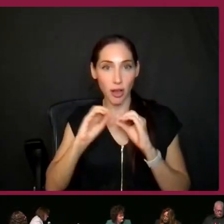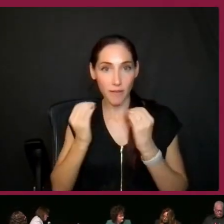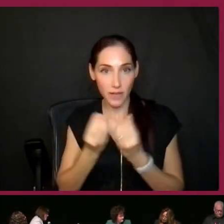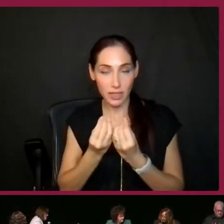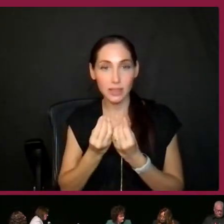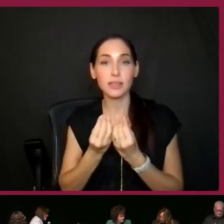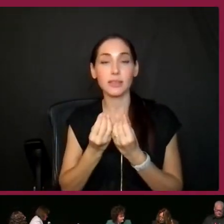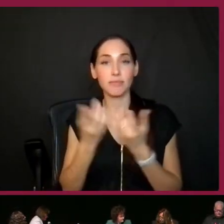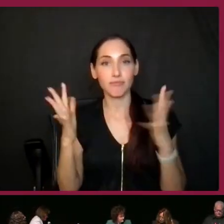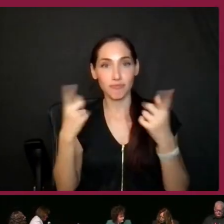announced the nominations